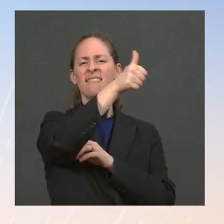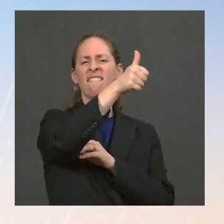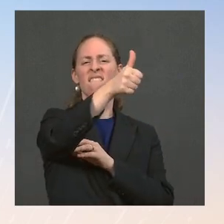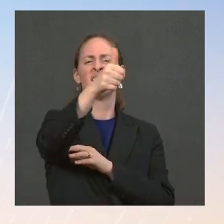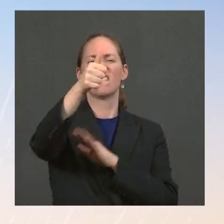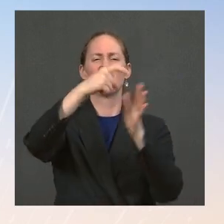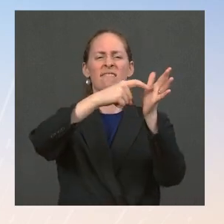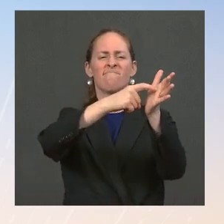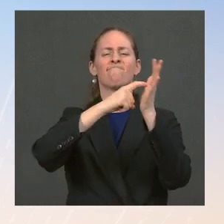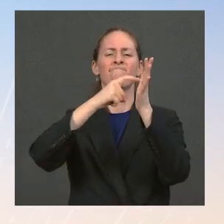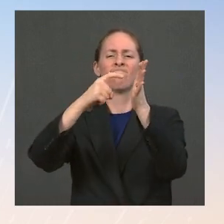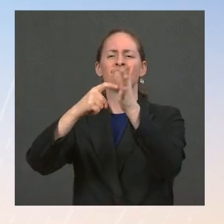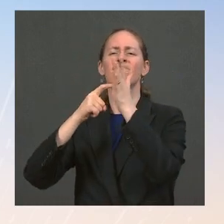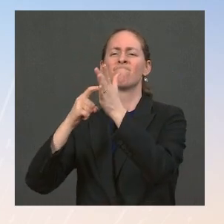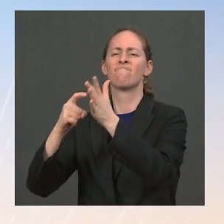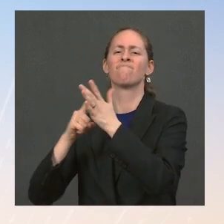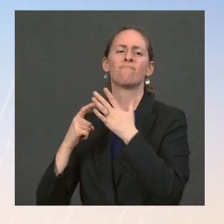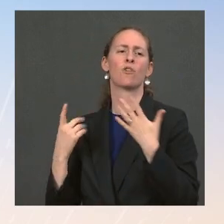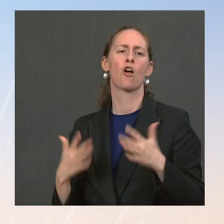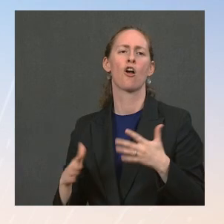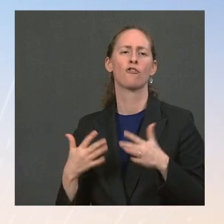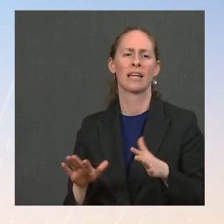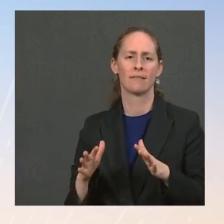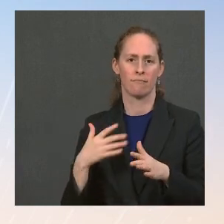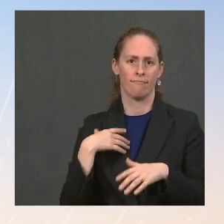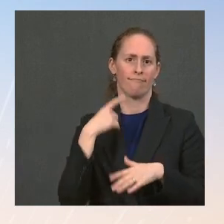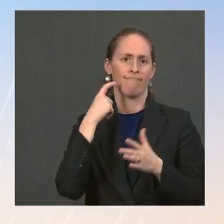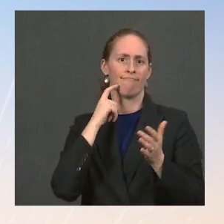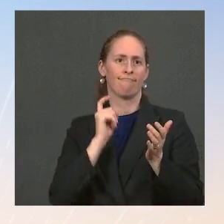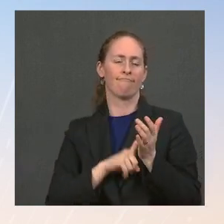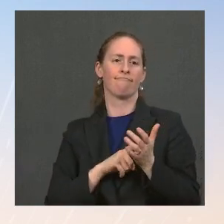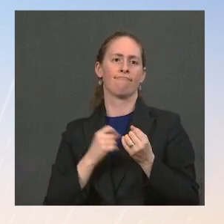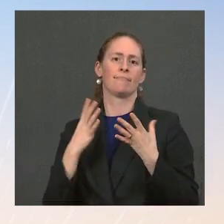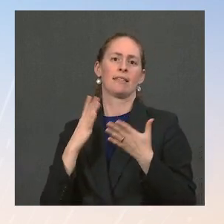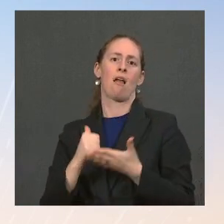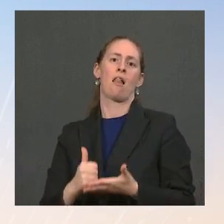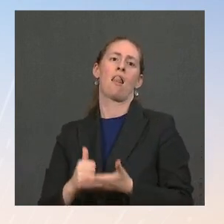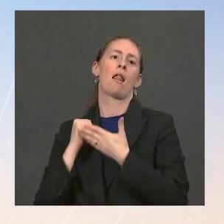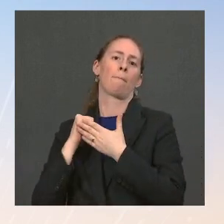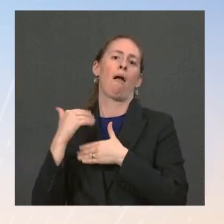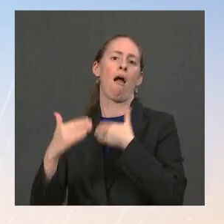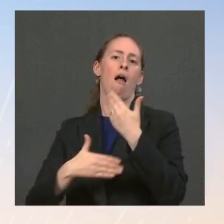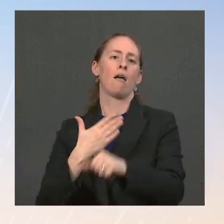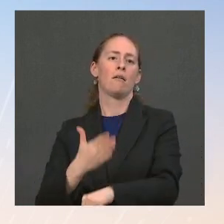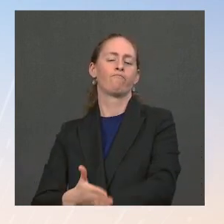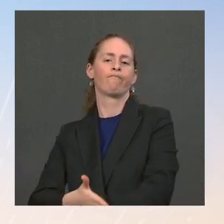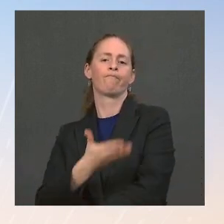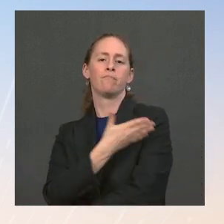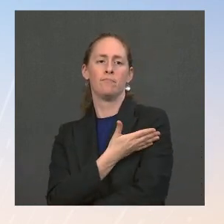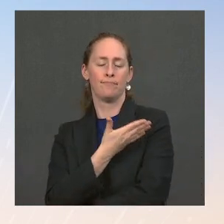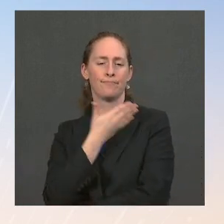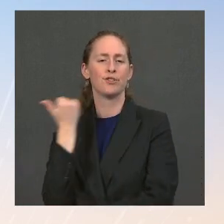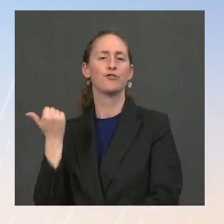And we've seen a great deal of success across the board on this front, where companies have been able to --